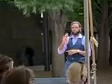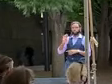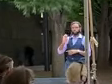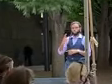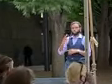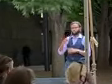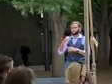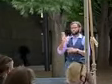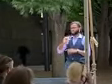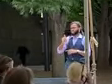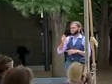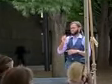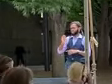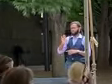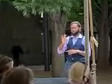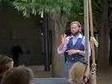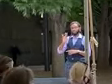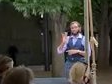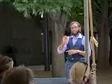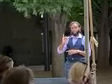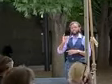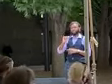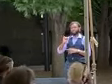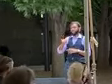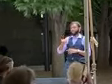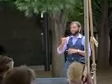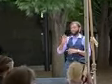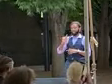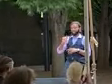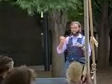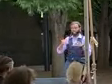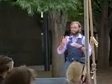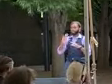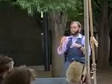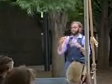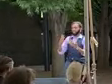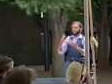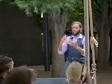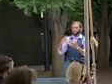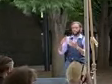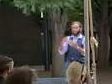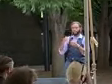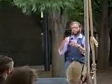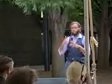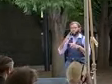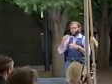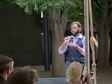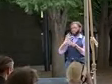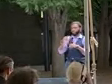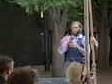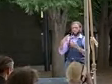And what the Act does is that it provides employers to provide reasonable accommodations in the job place